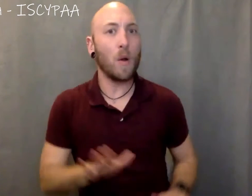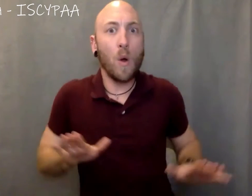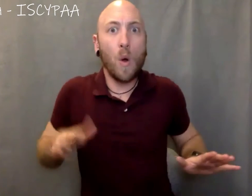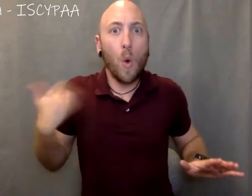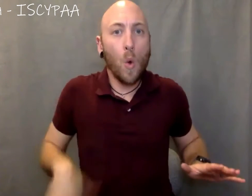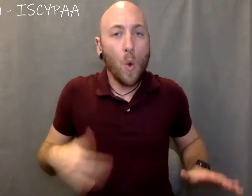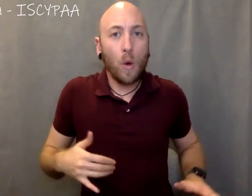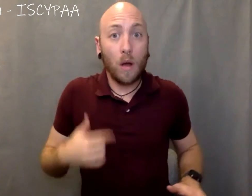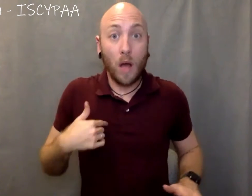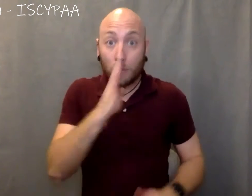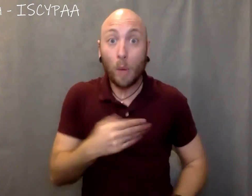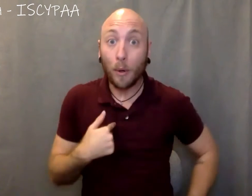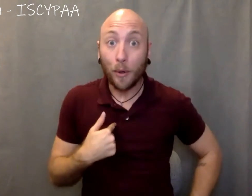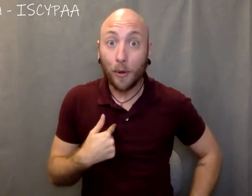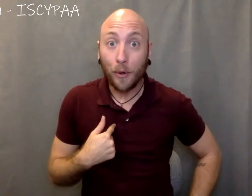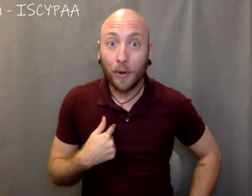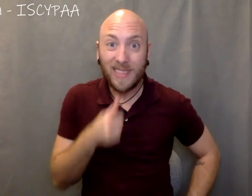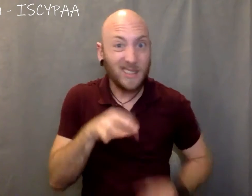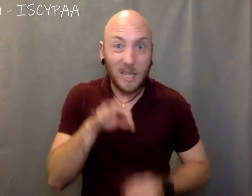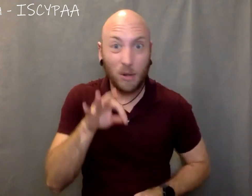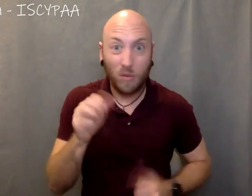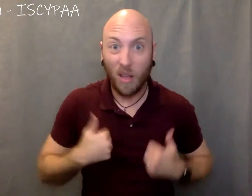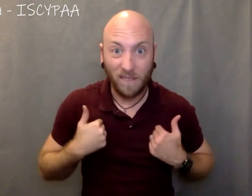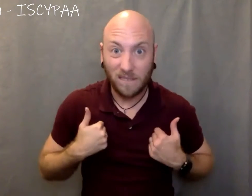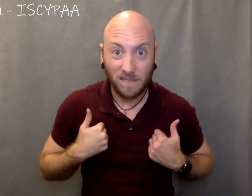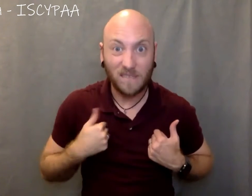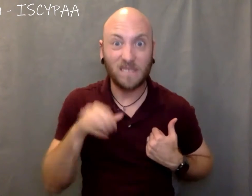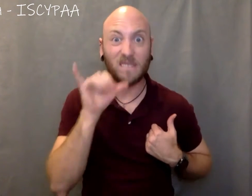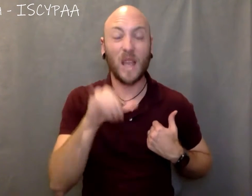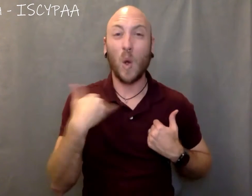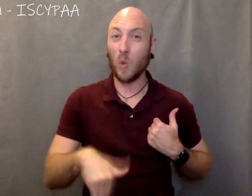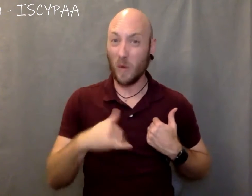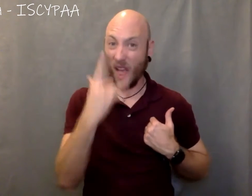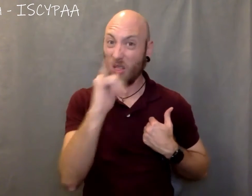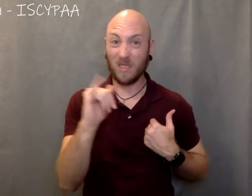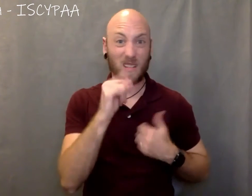if you're practicing spiritual principles, you know, and like, you know, just,